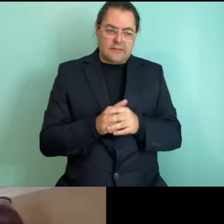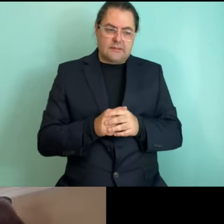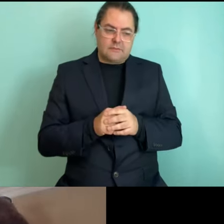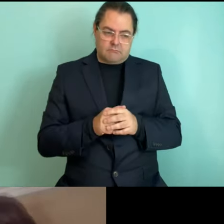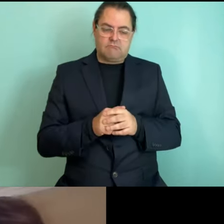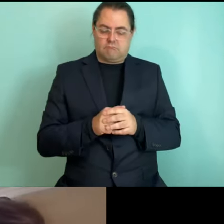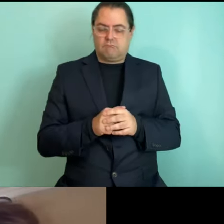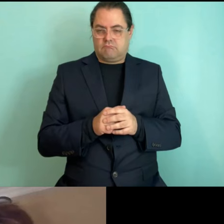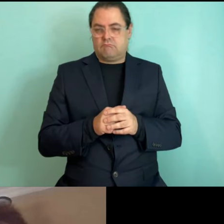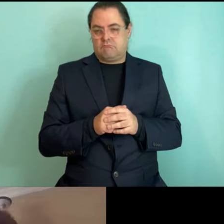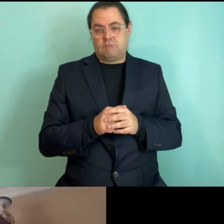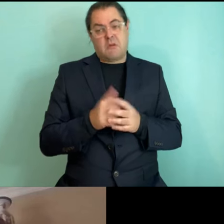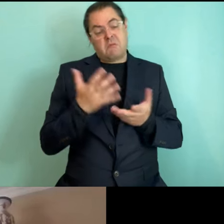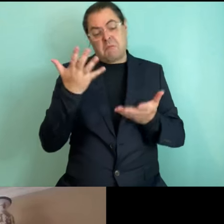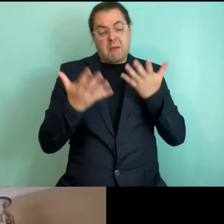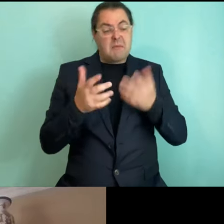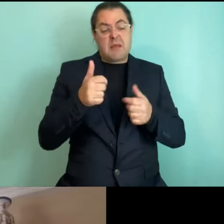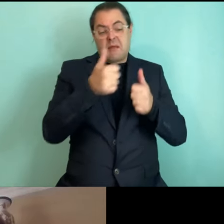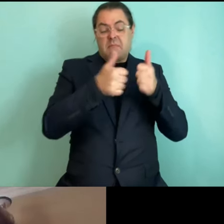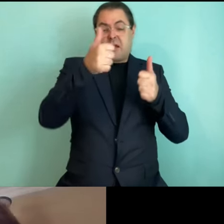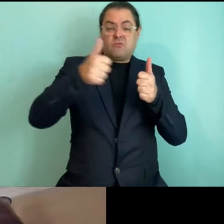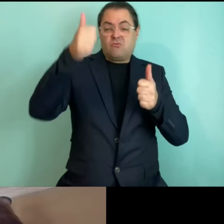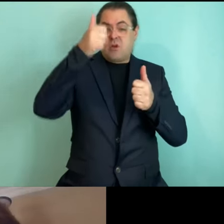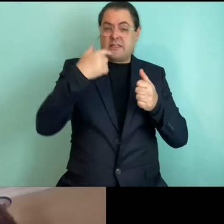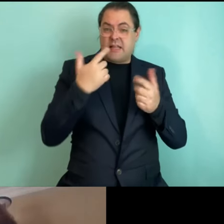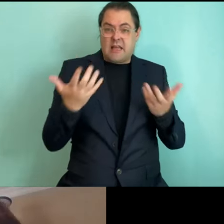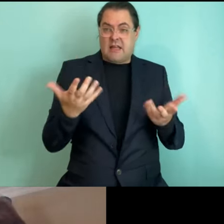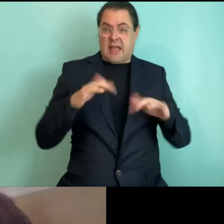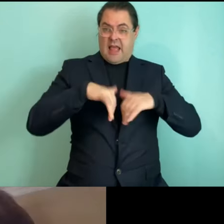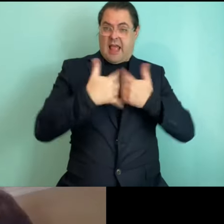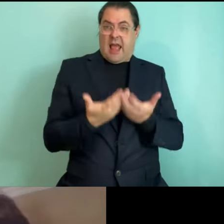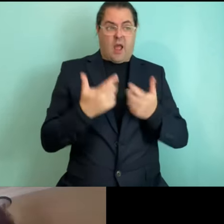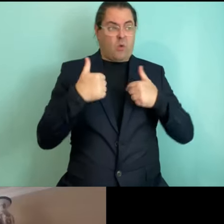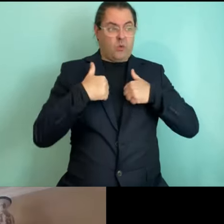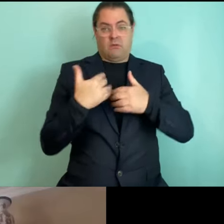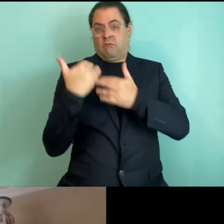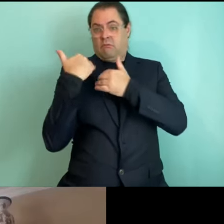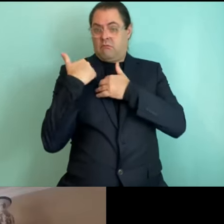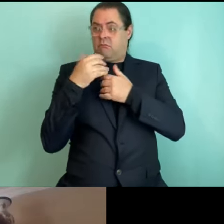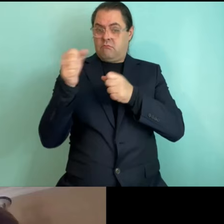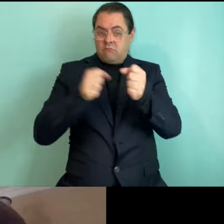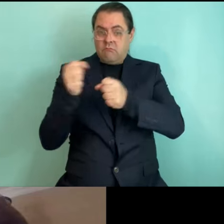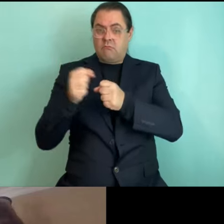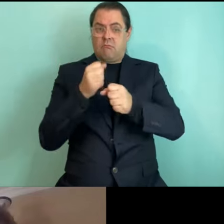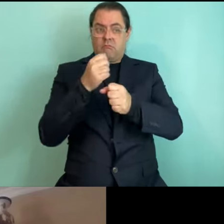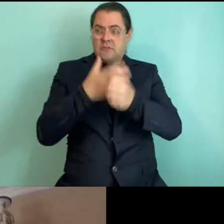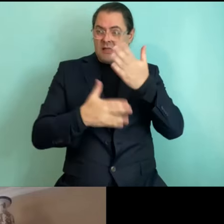formats you eat your meal plus. 10:13:21 Secondly, the program, keeps on the program, not the most specific mix okay all young.